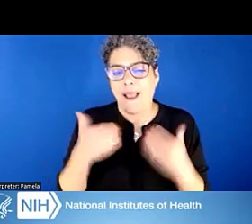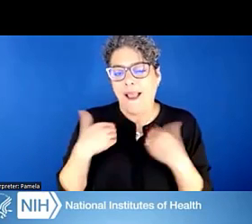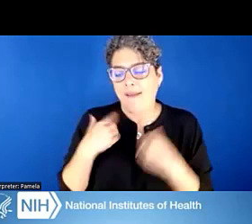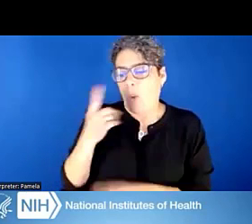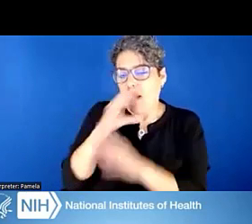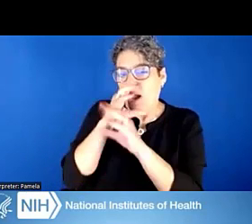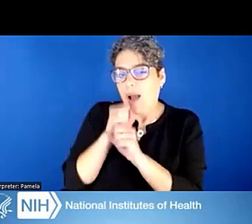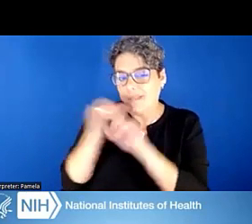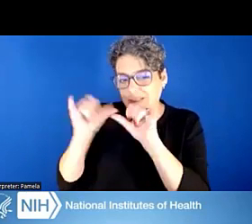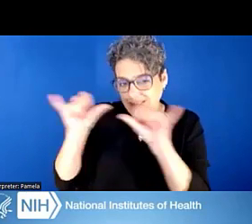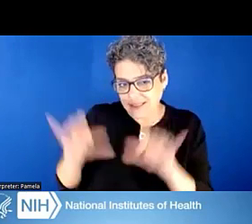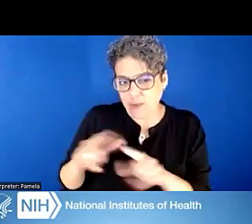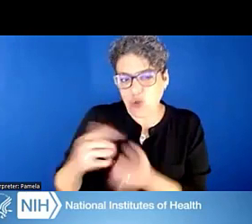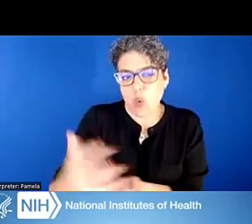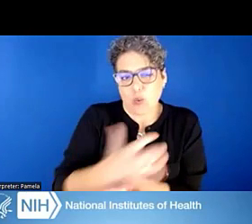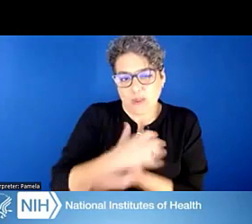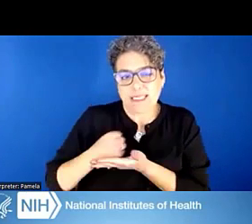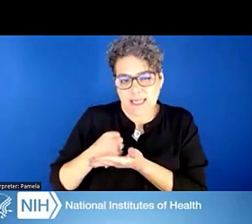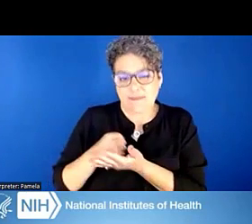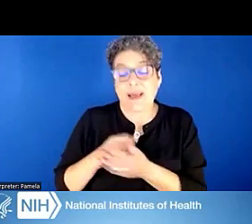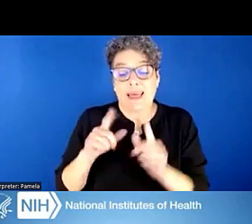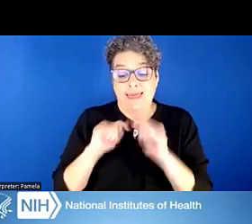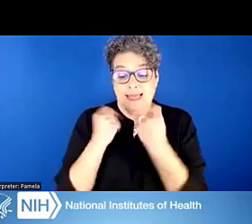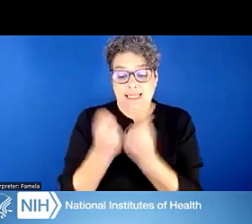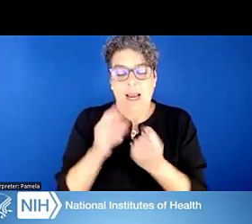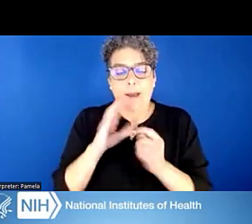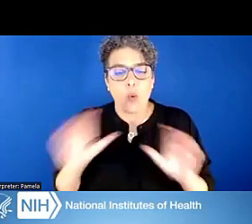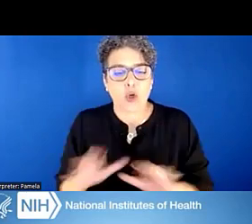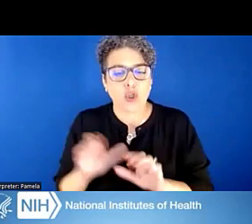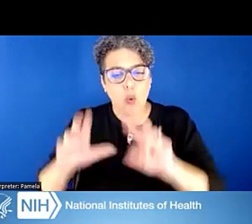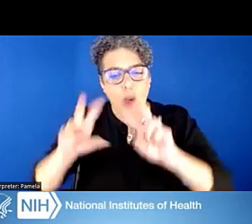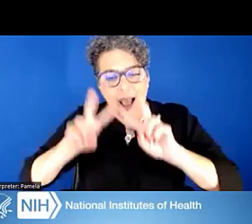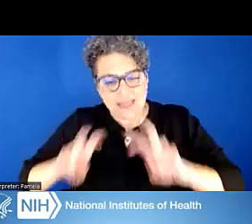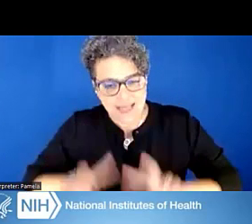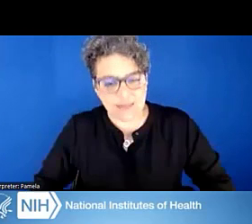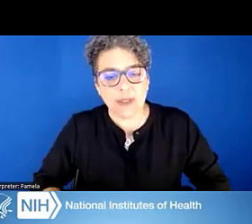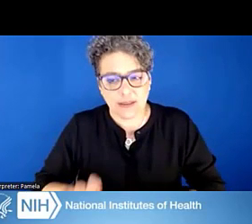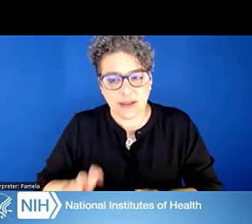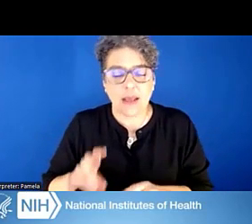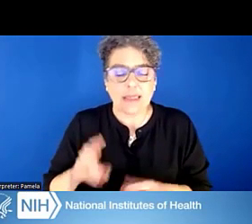Our team will do an assessment. Many times these are preliminary assessments if we're going to refer it out,